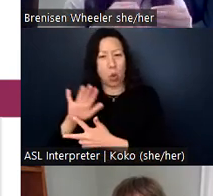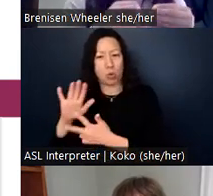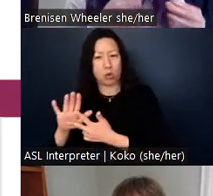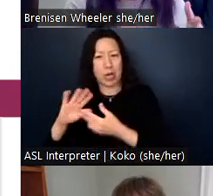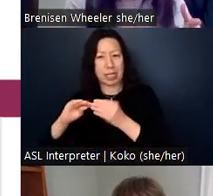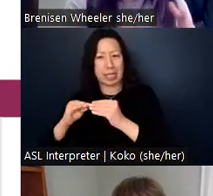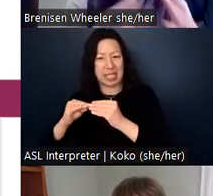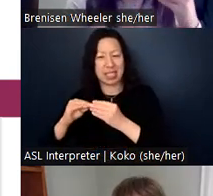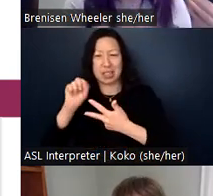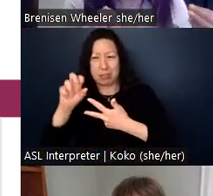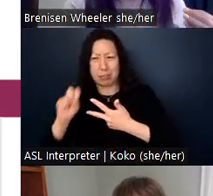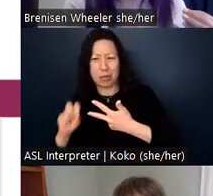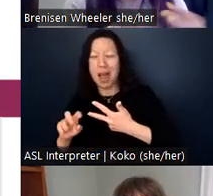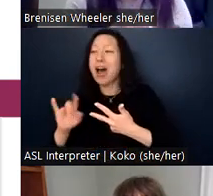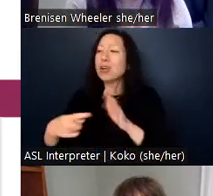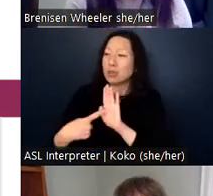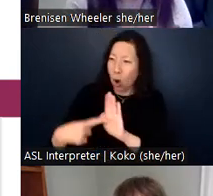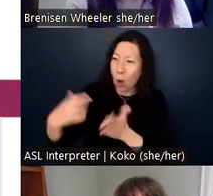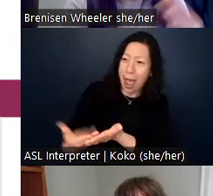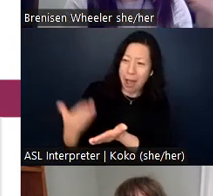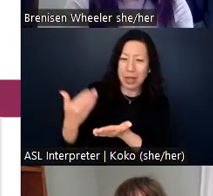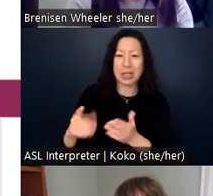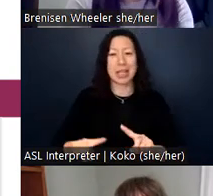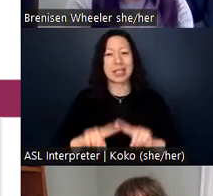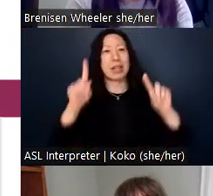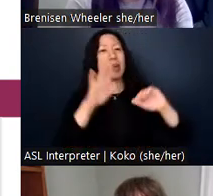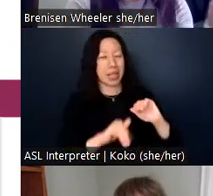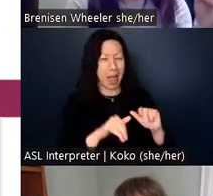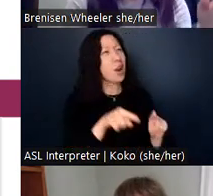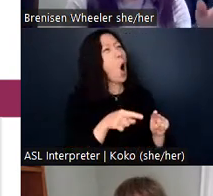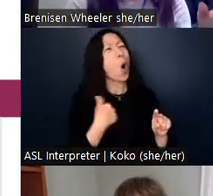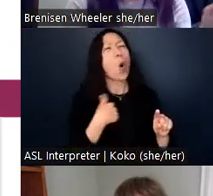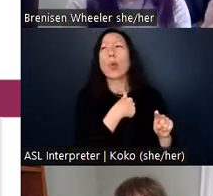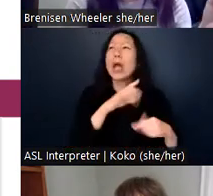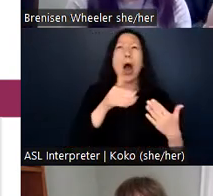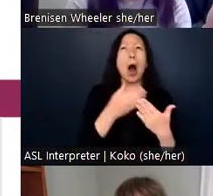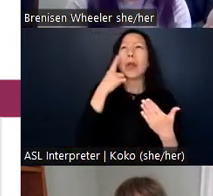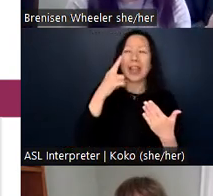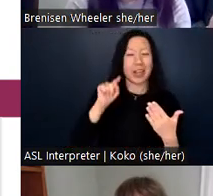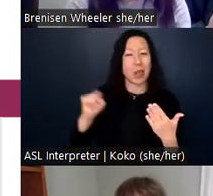provide evidence contrary to the common belief that these populations can't adult experience